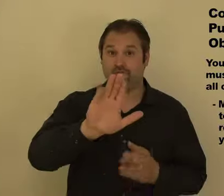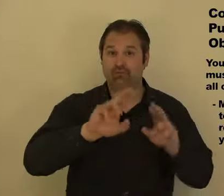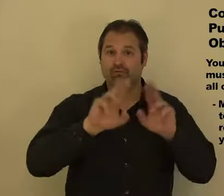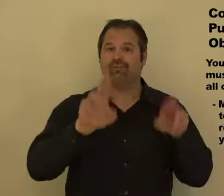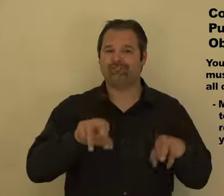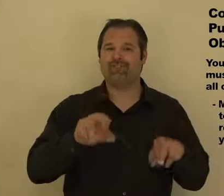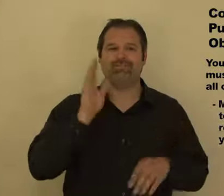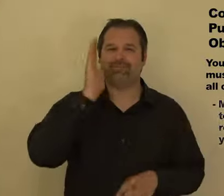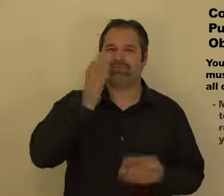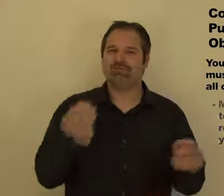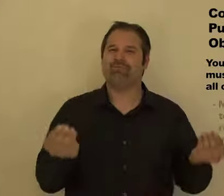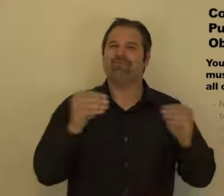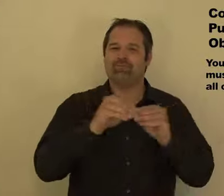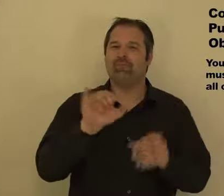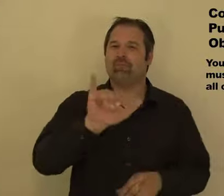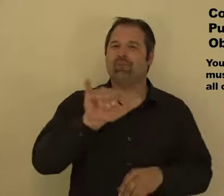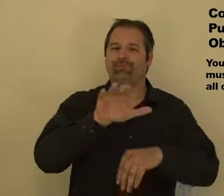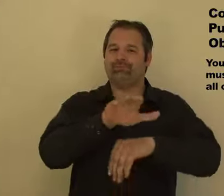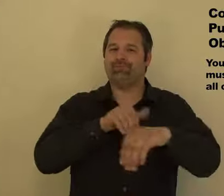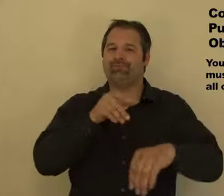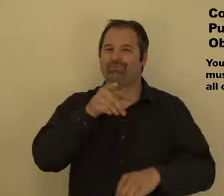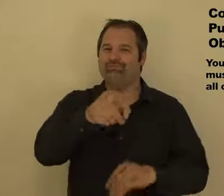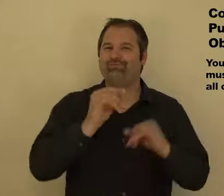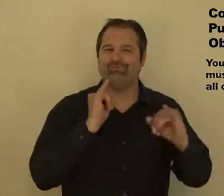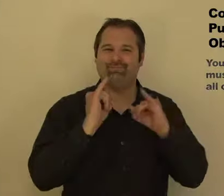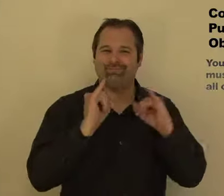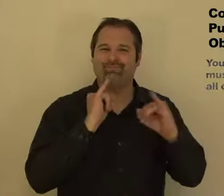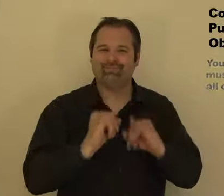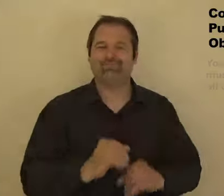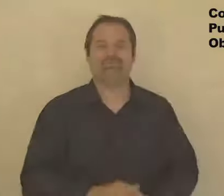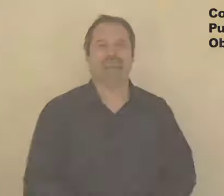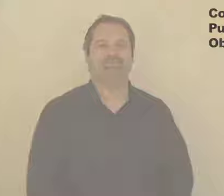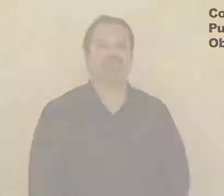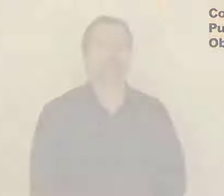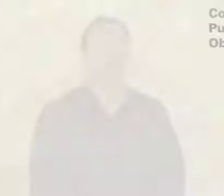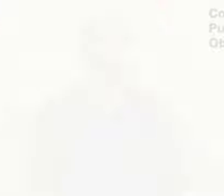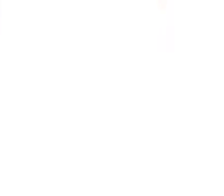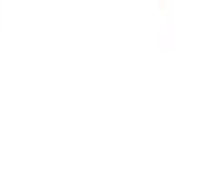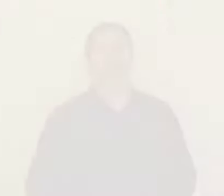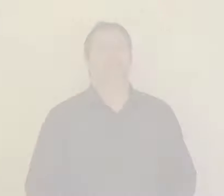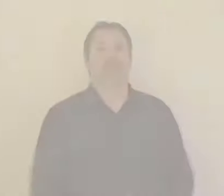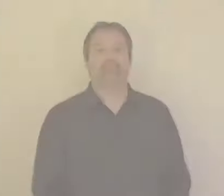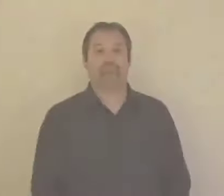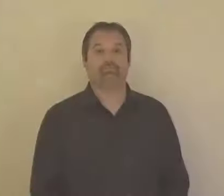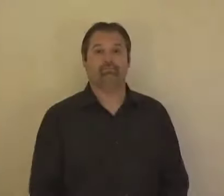Cover letters are written in a business letter format.